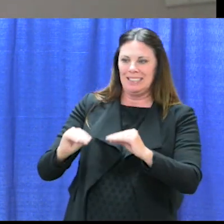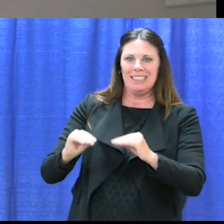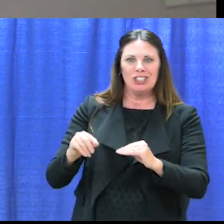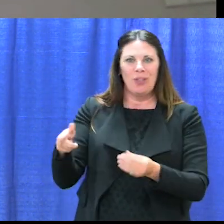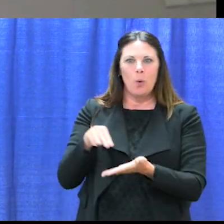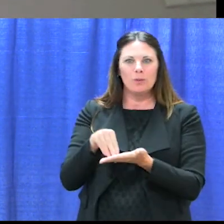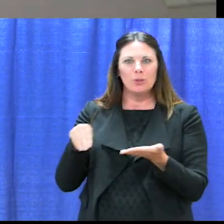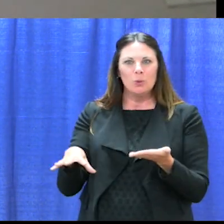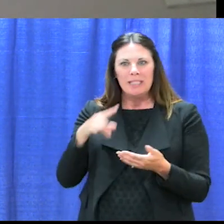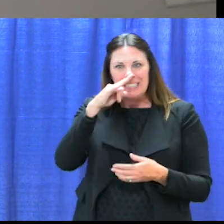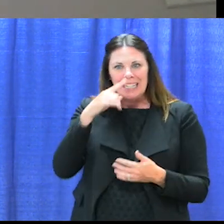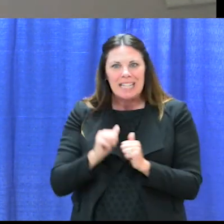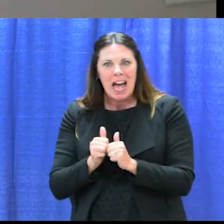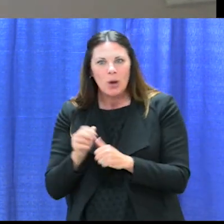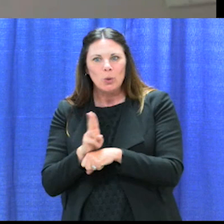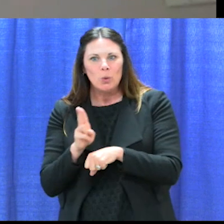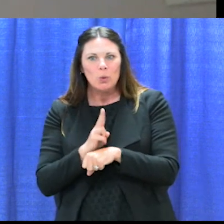communities so that they can actually utilize those programs?